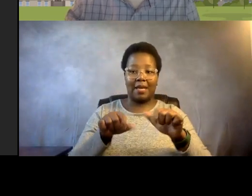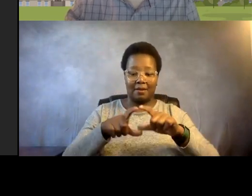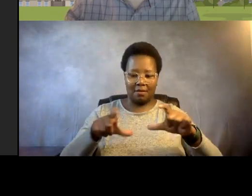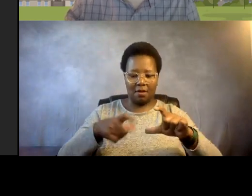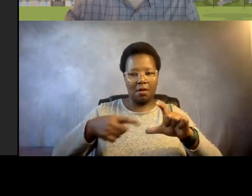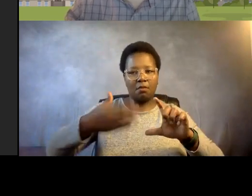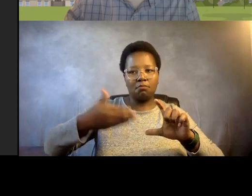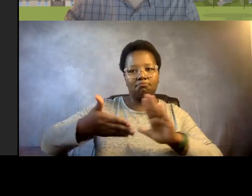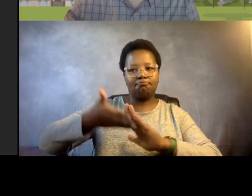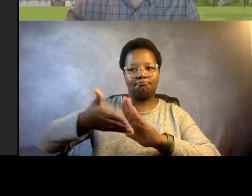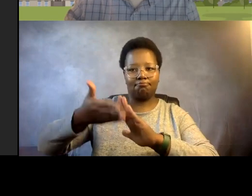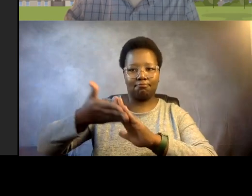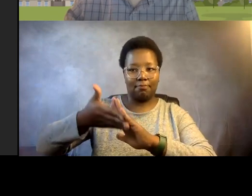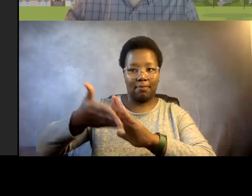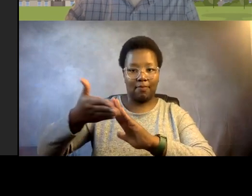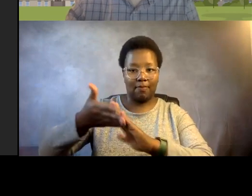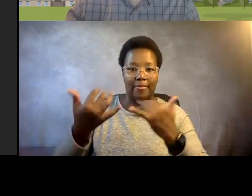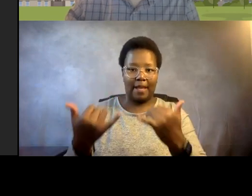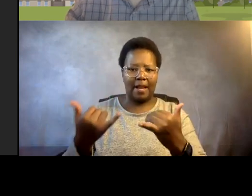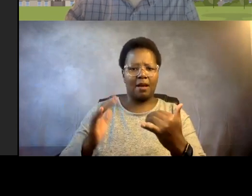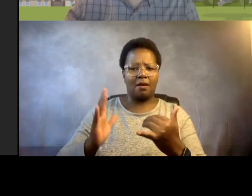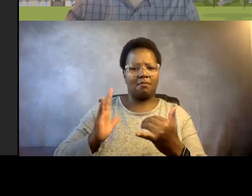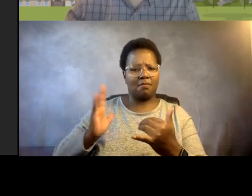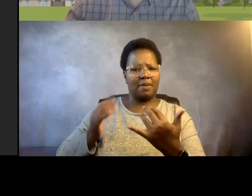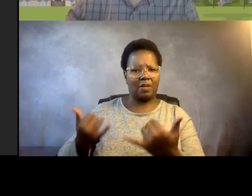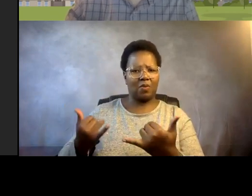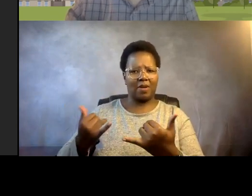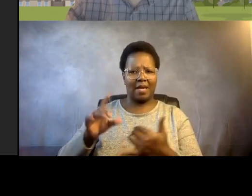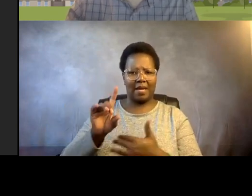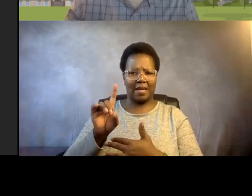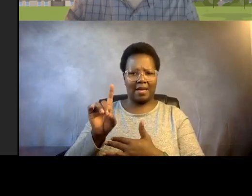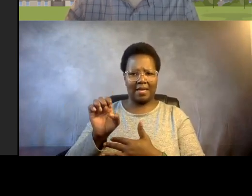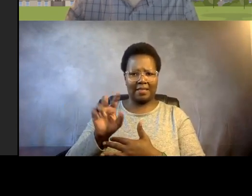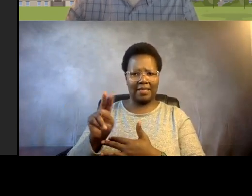Henny gave an excellent session earlier today on mouse users, or that was yesterday I guess,